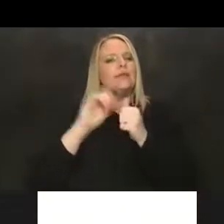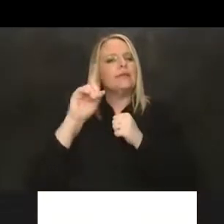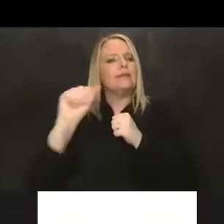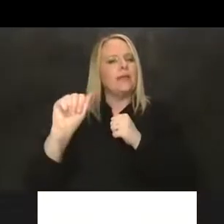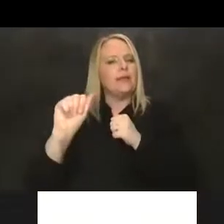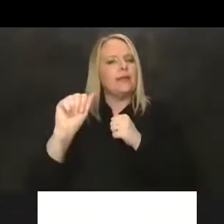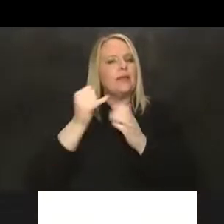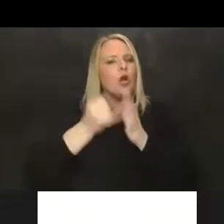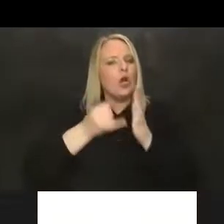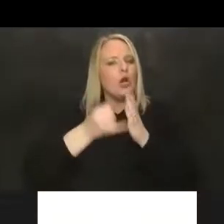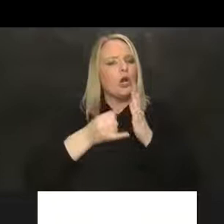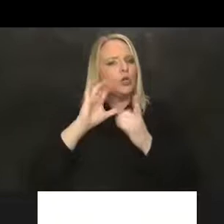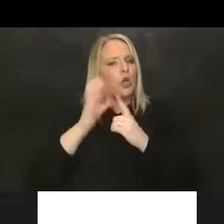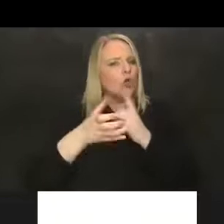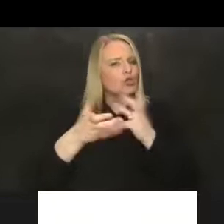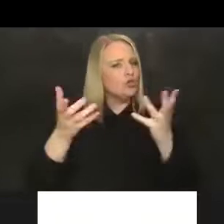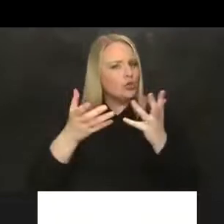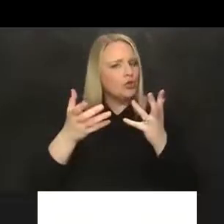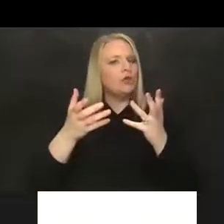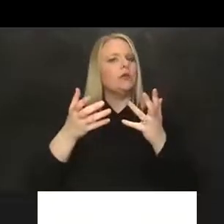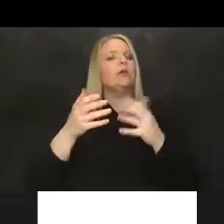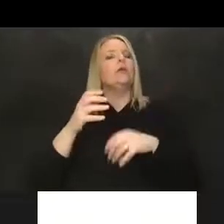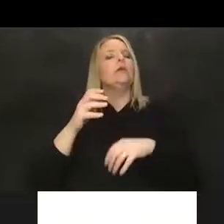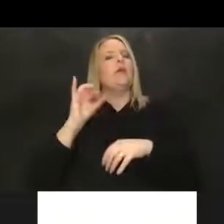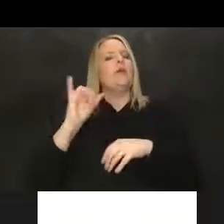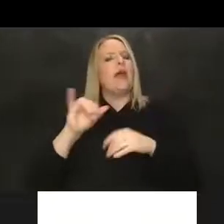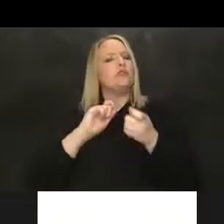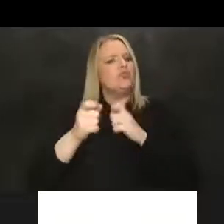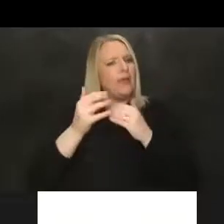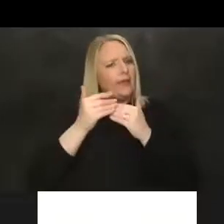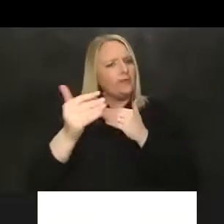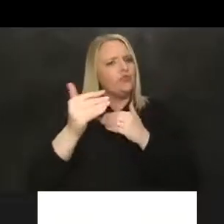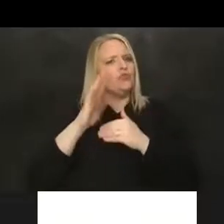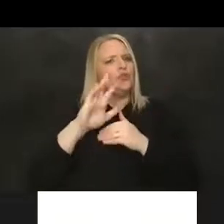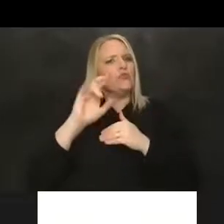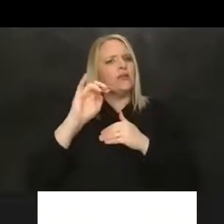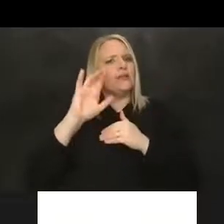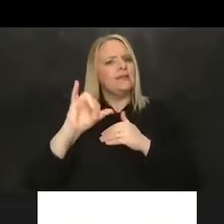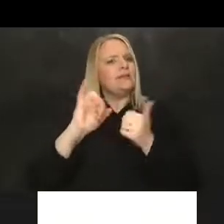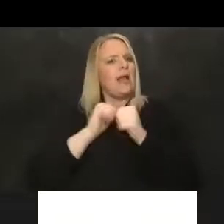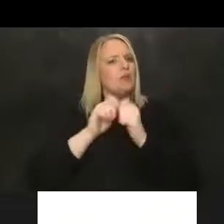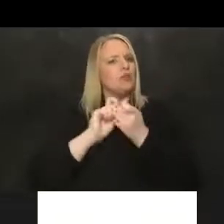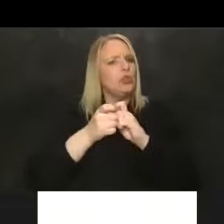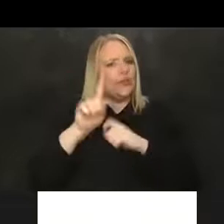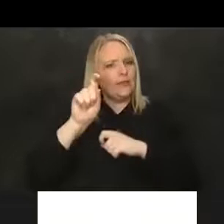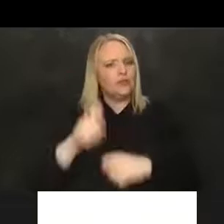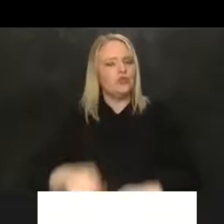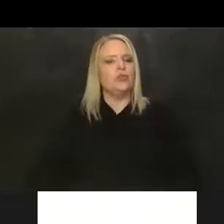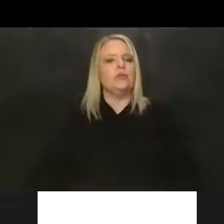and culture has been and how it's changed over the course of your residency so far? >> Well,